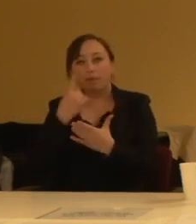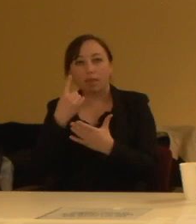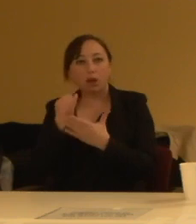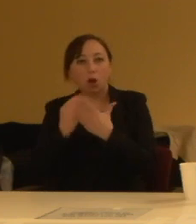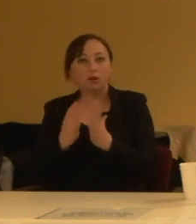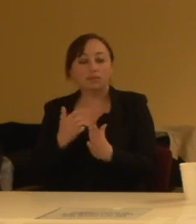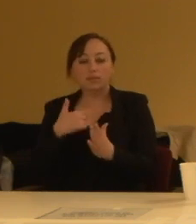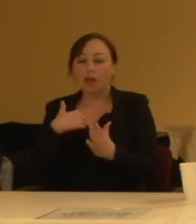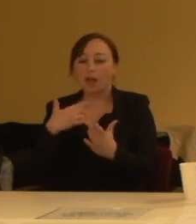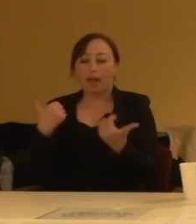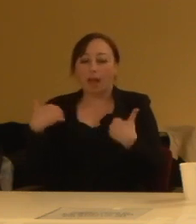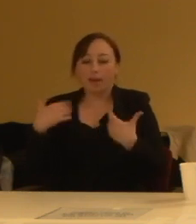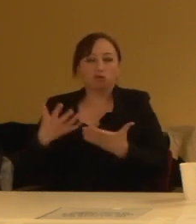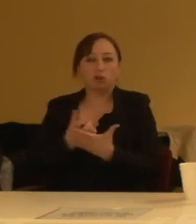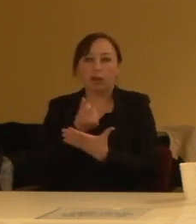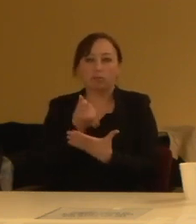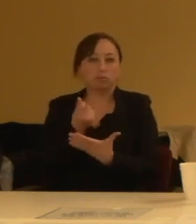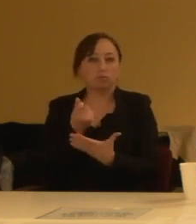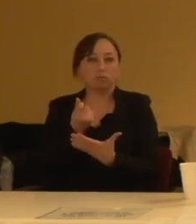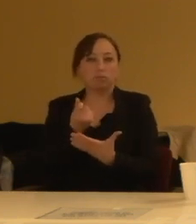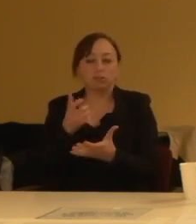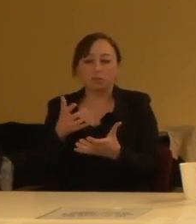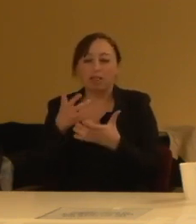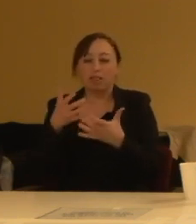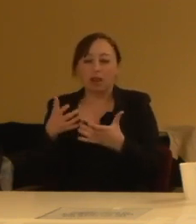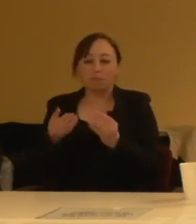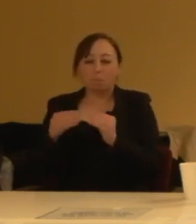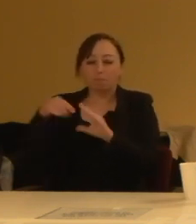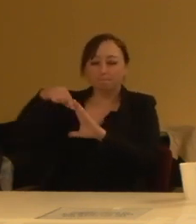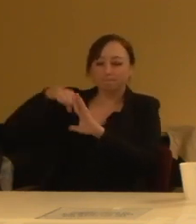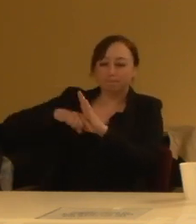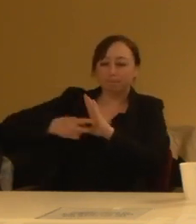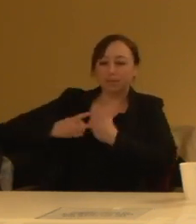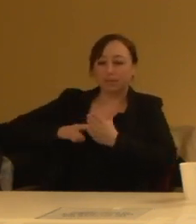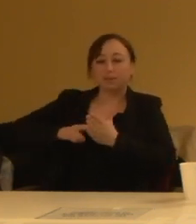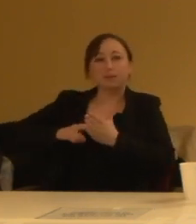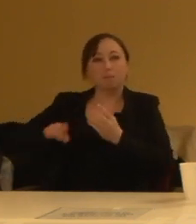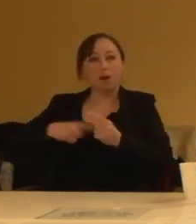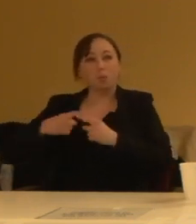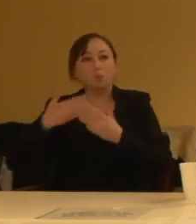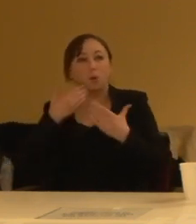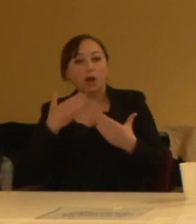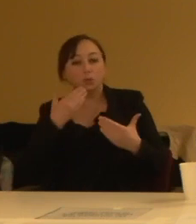And there's a lot of subtext there, about gratitude and about "We're taking a chance."